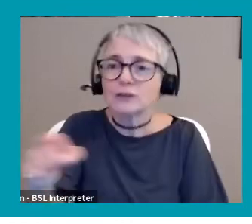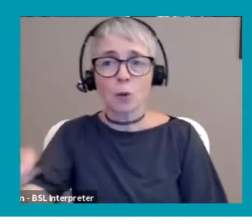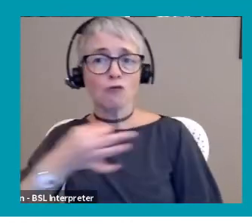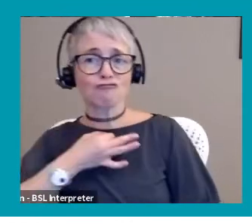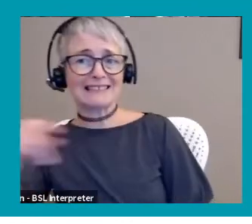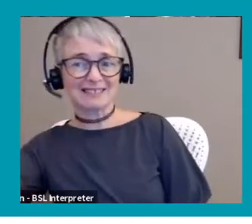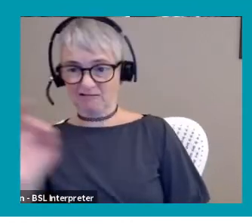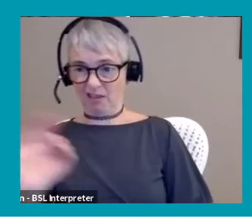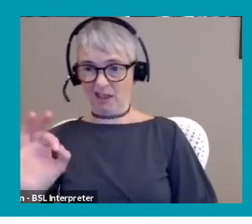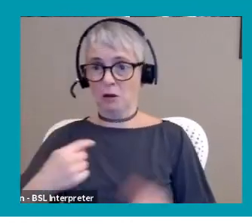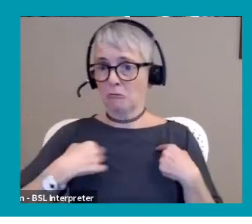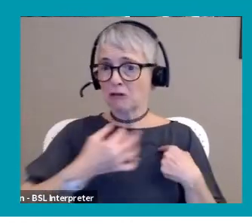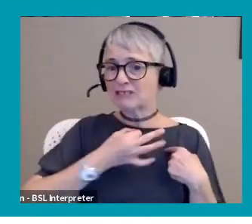about what the organisation might be like.